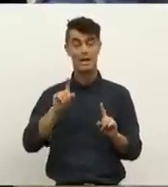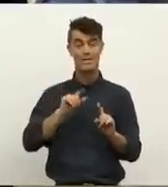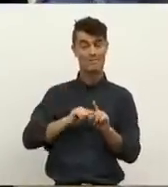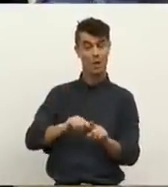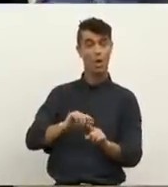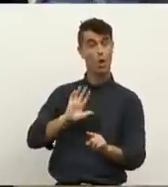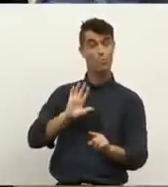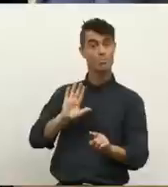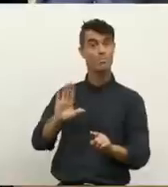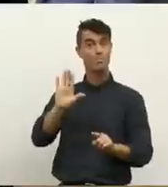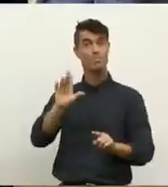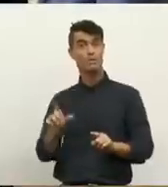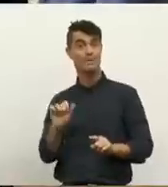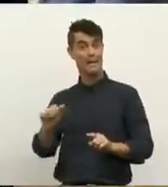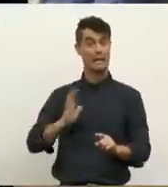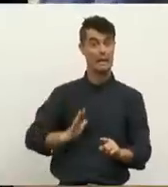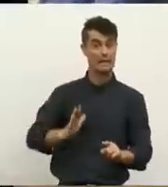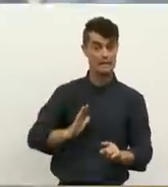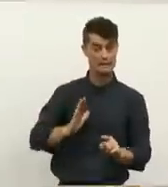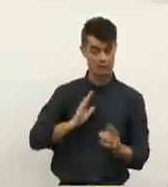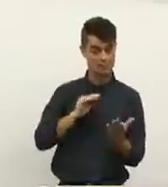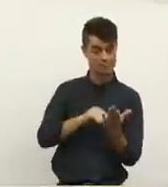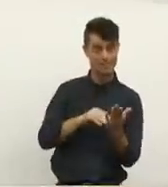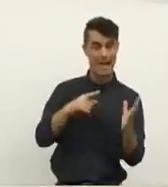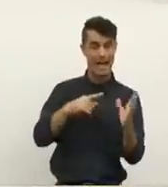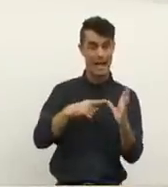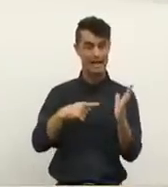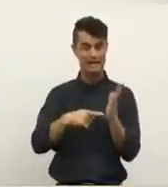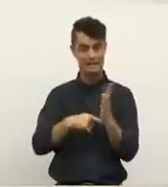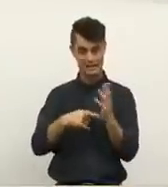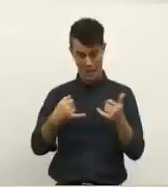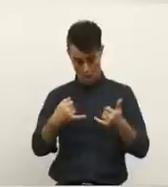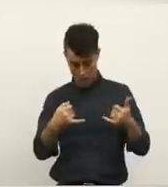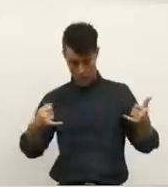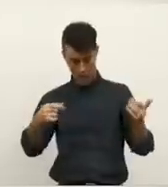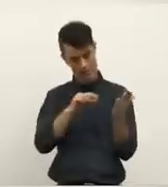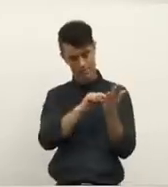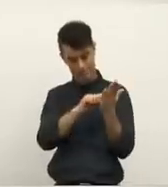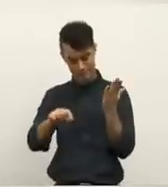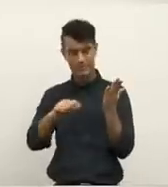we put that AT line item without the specific amount in there,